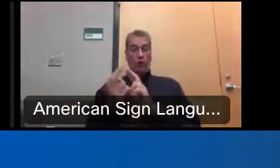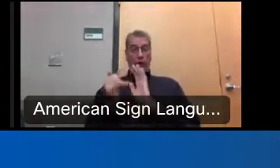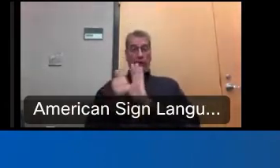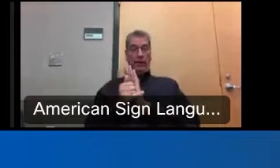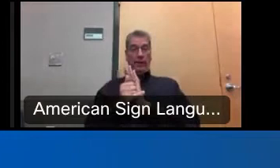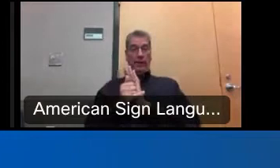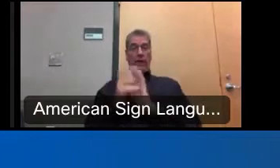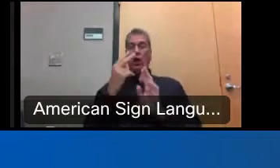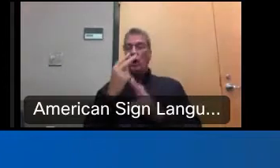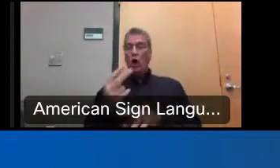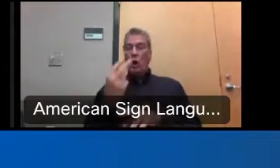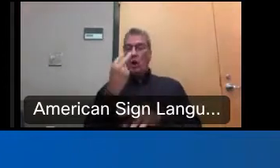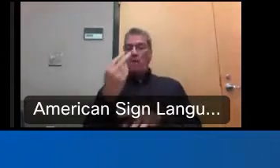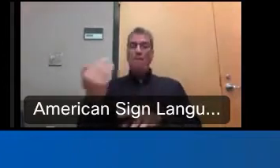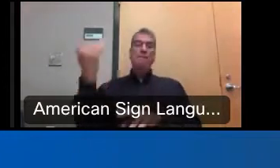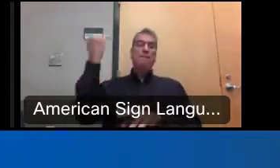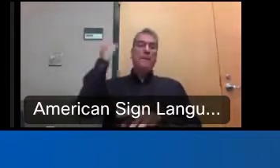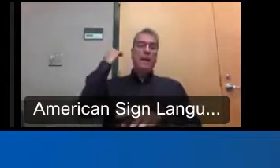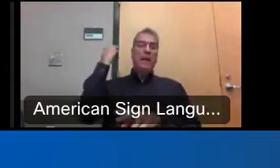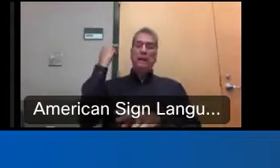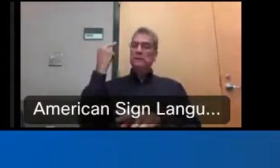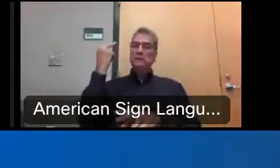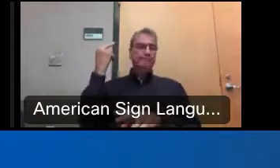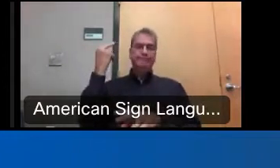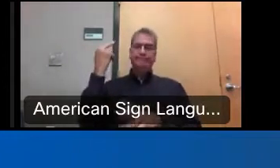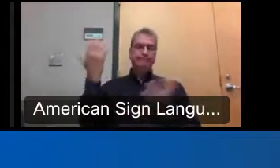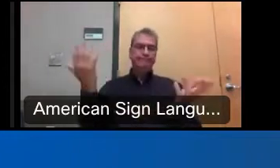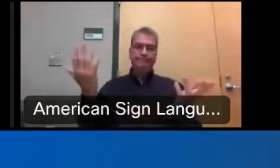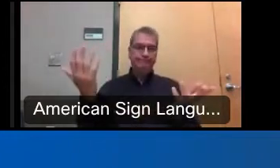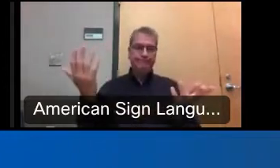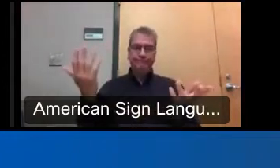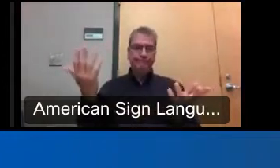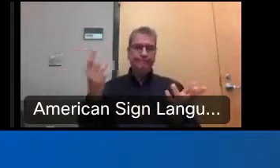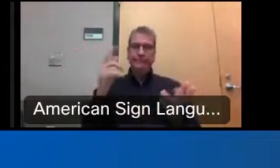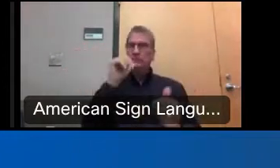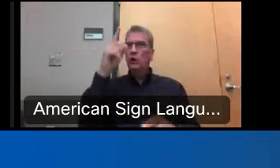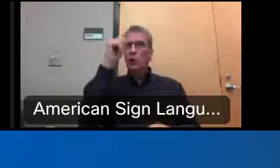sight, where you look back at what happened and you misremember, or you do not understand